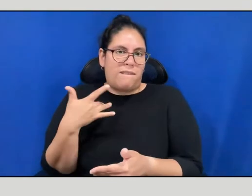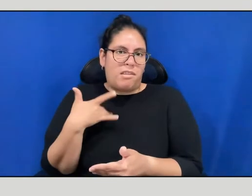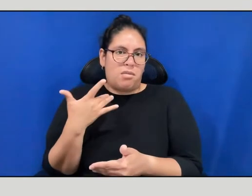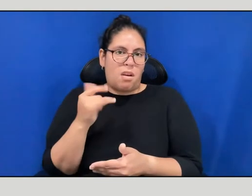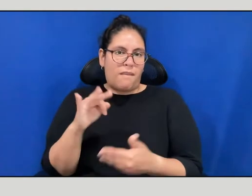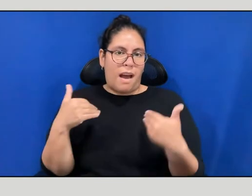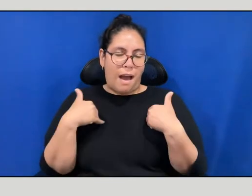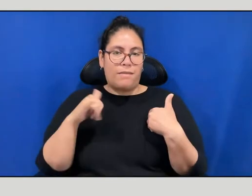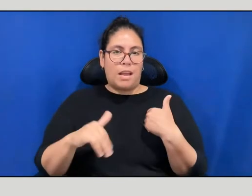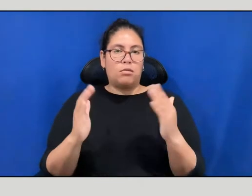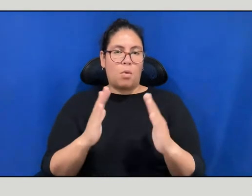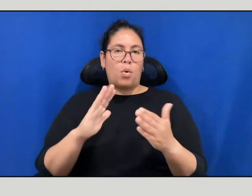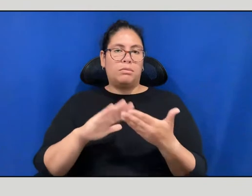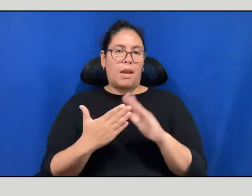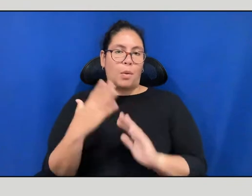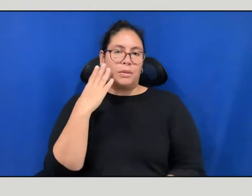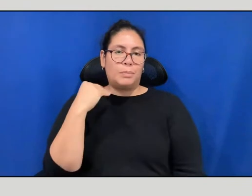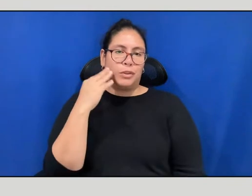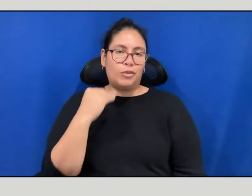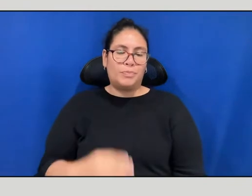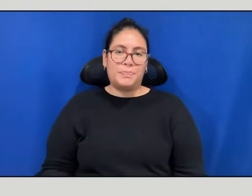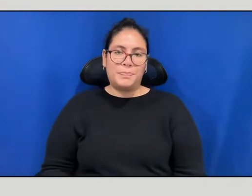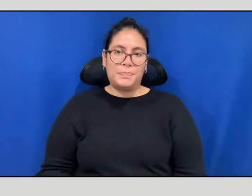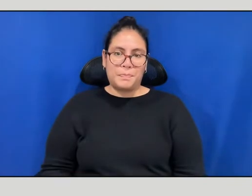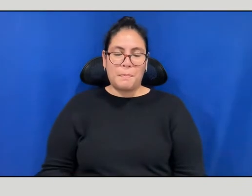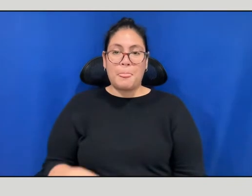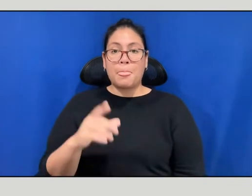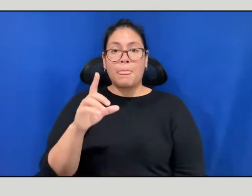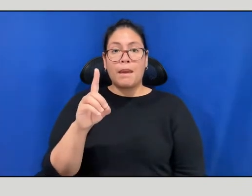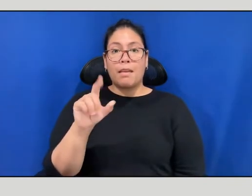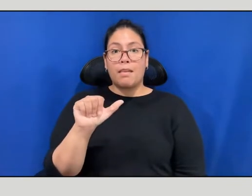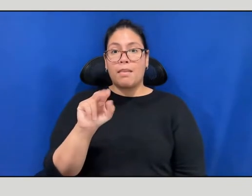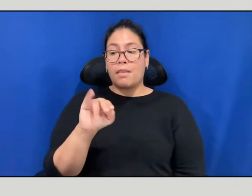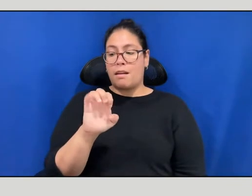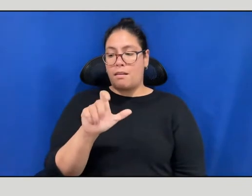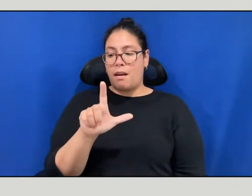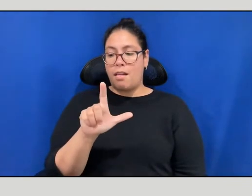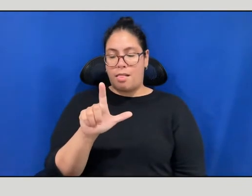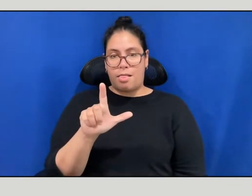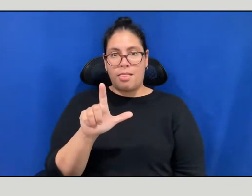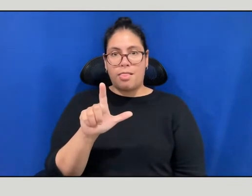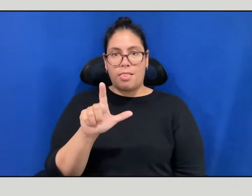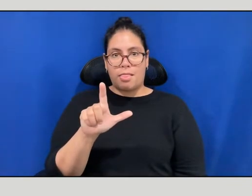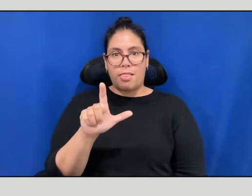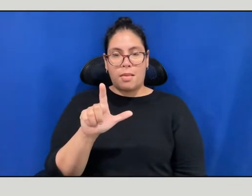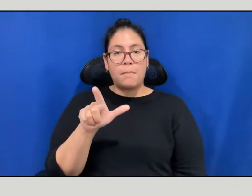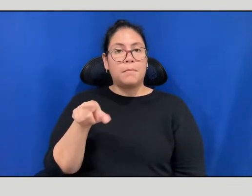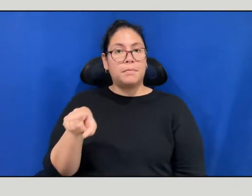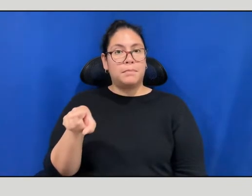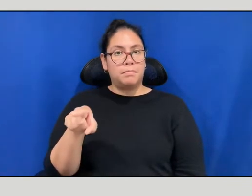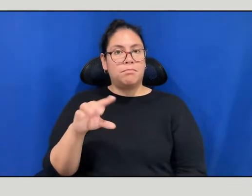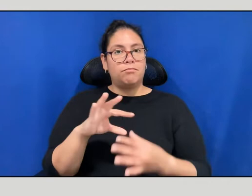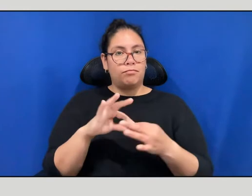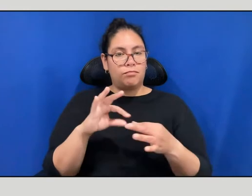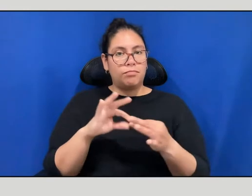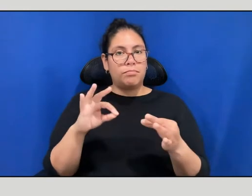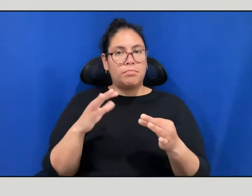In my case of course, Loiza, Loiza, the community of Loiza, my family, my friends, the traditions.